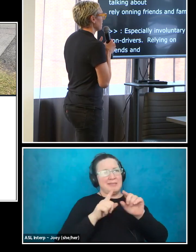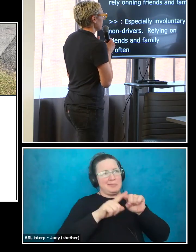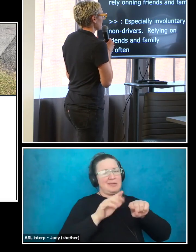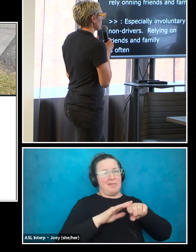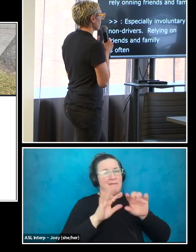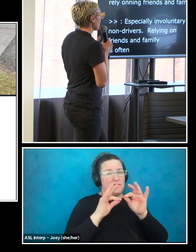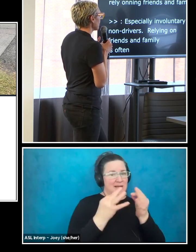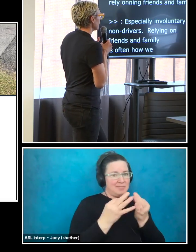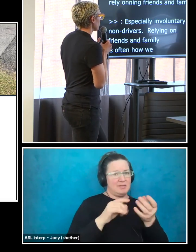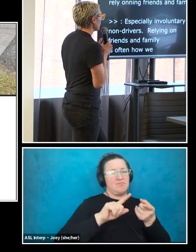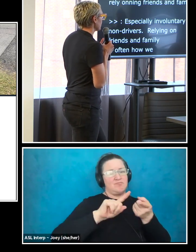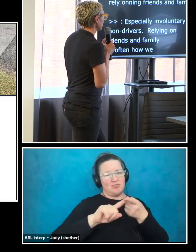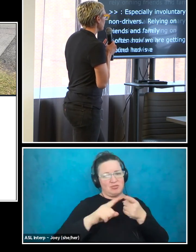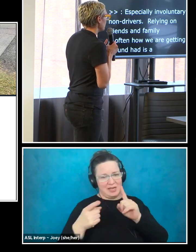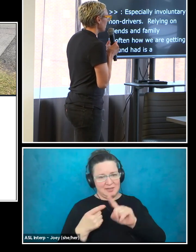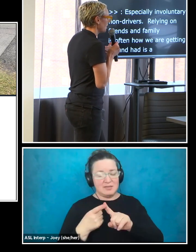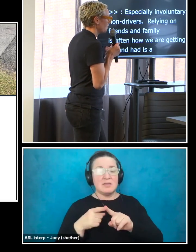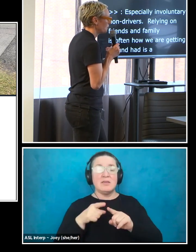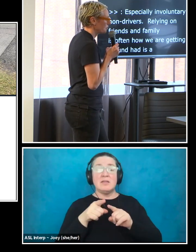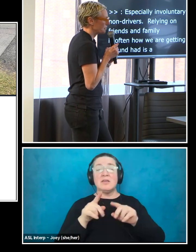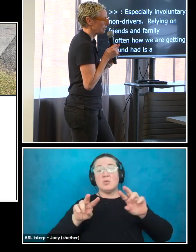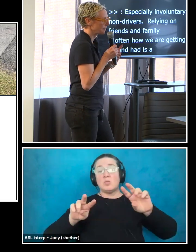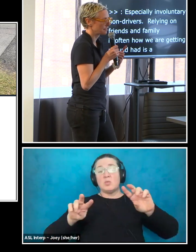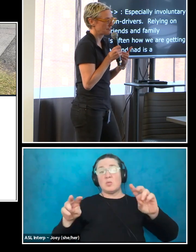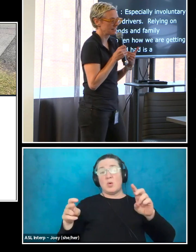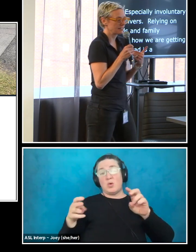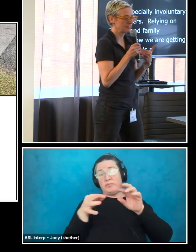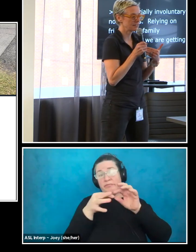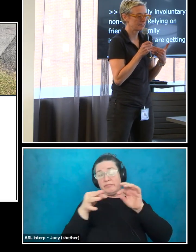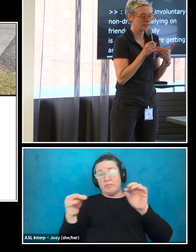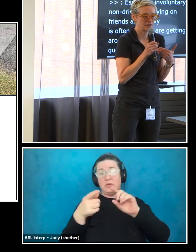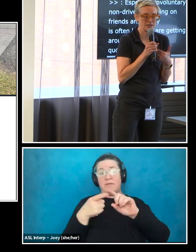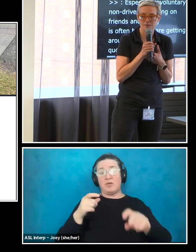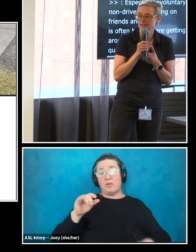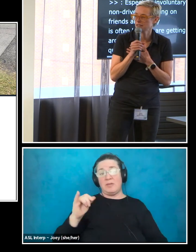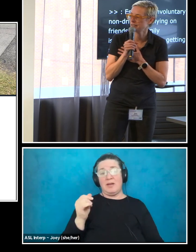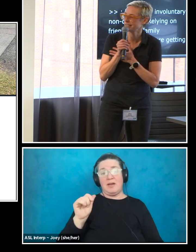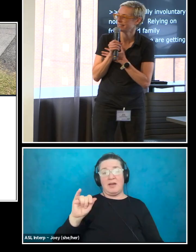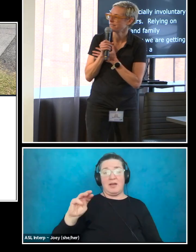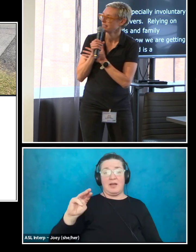this is a quote from Jaime Torres, um, who used to live in the Tri Cities in in the Pasco area.